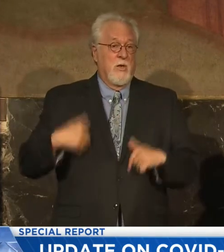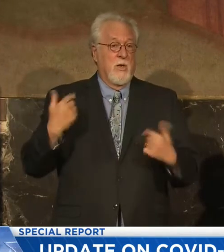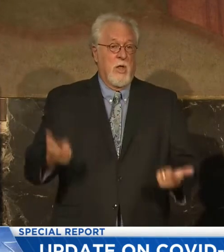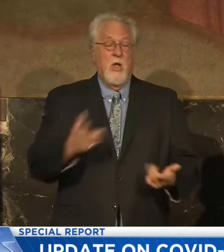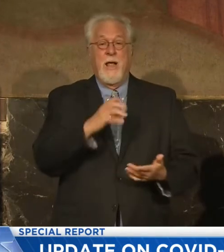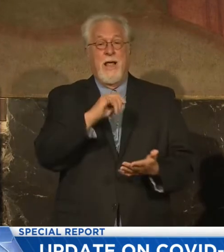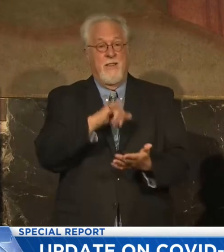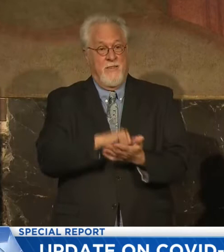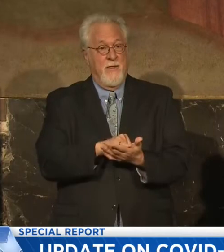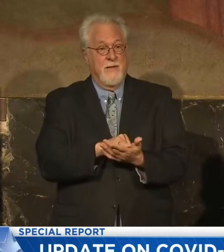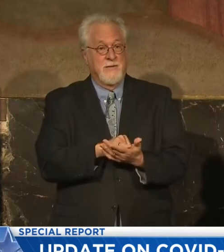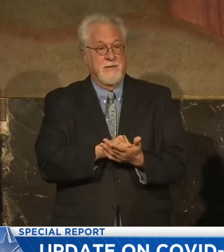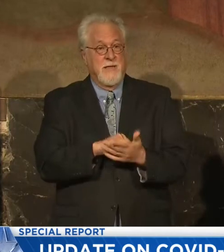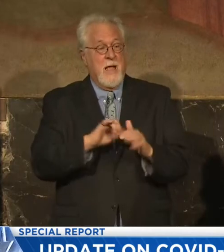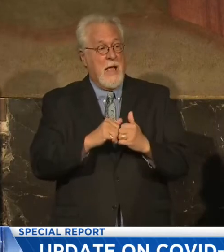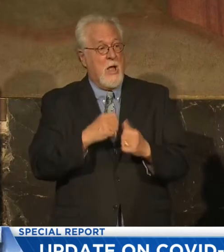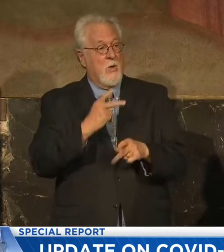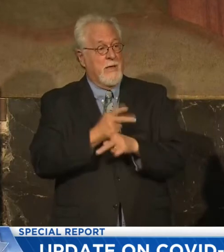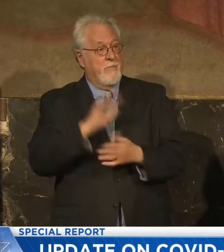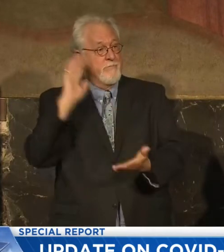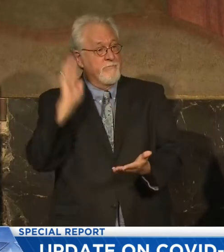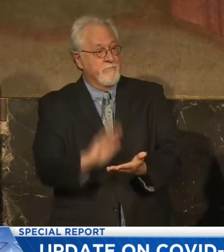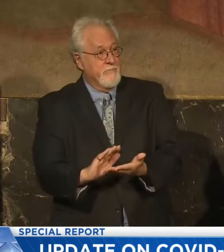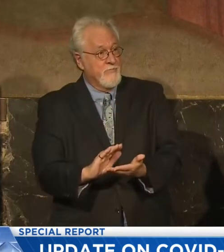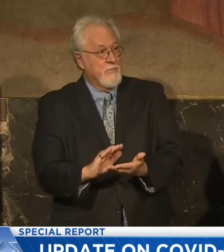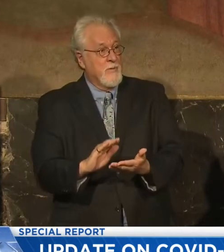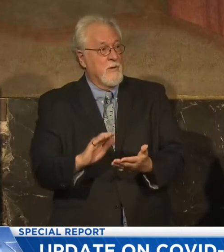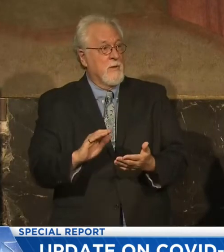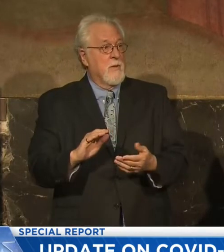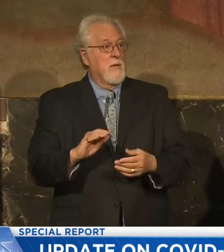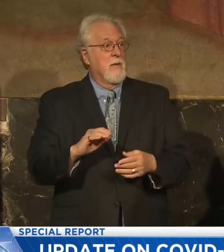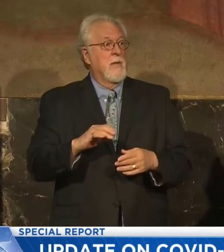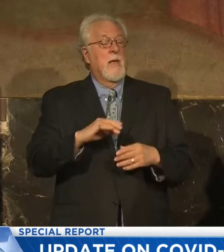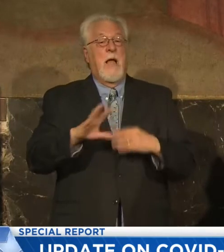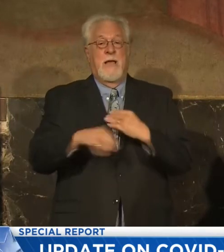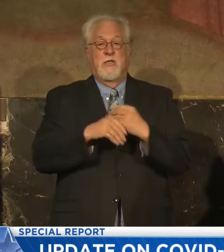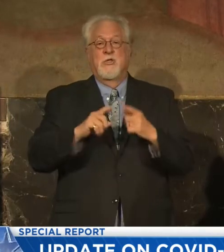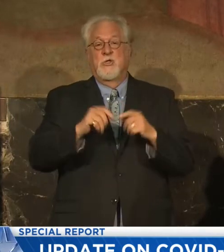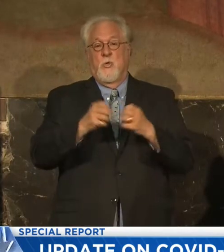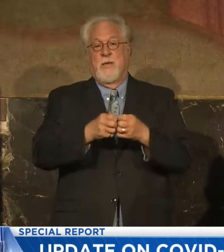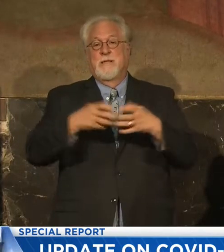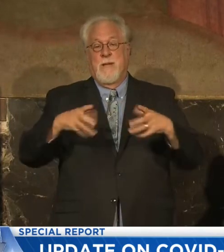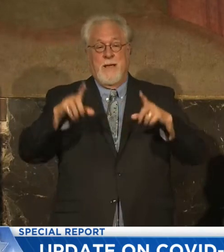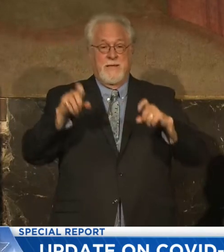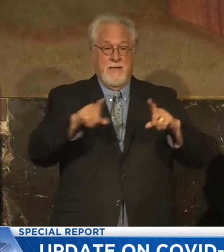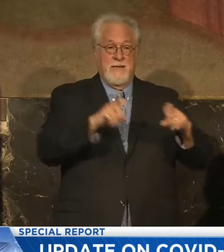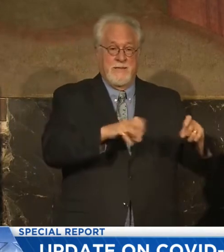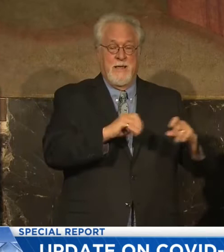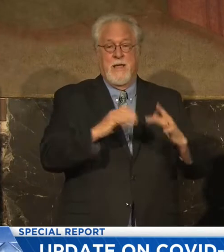TWO MONTHS AGO. AND SO WE'RE ASKING PEOPLE TO DO WHAT WE'VE BEEN TALKING ABOUT ALL ALONG.